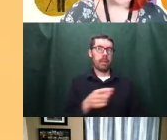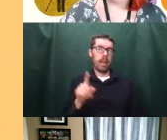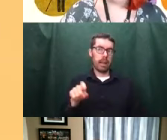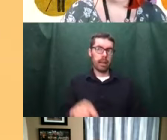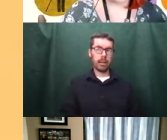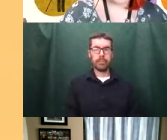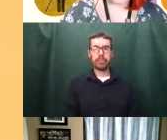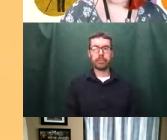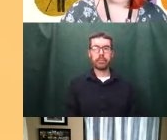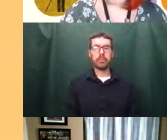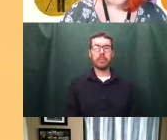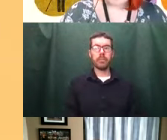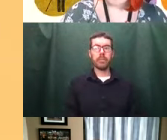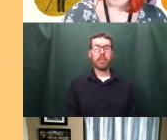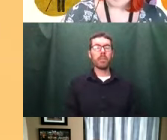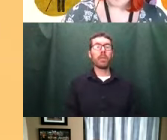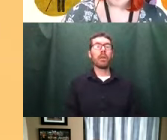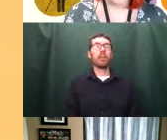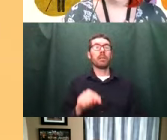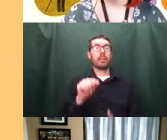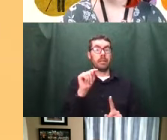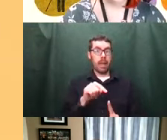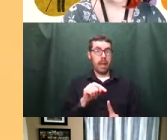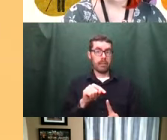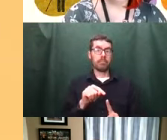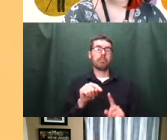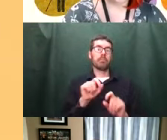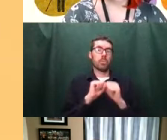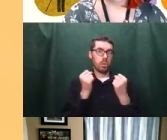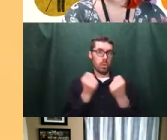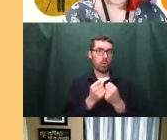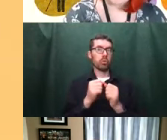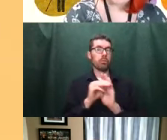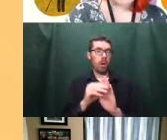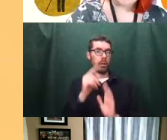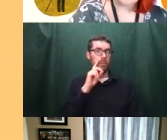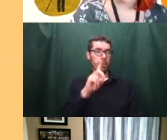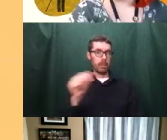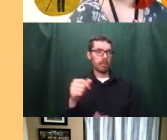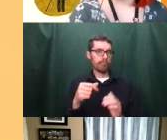what the social model of disability states. Um, you know, that the disability or the inability